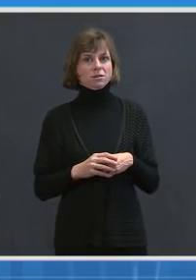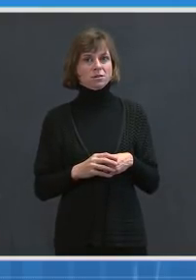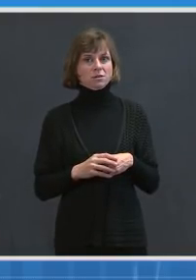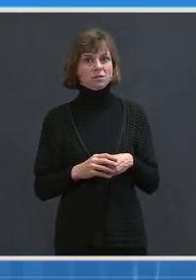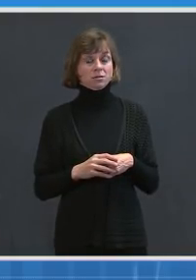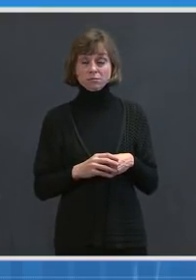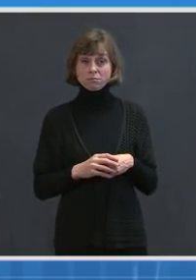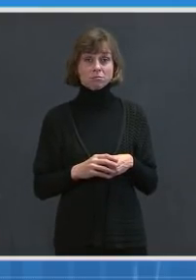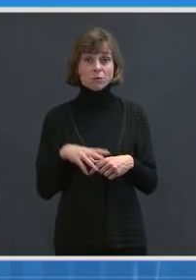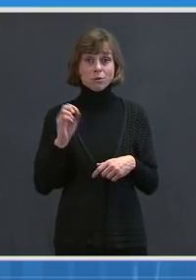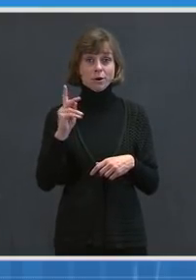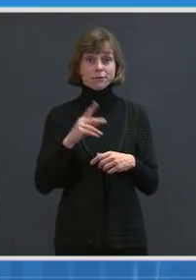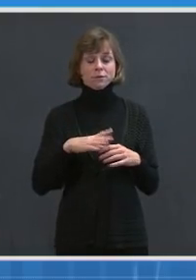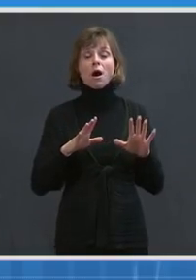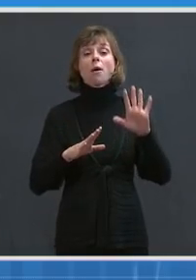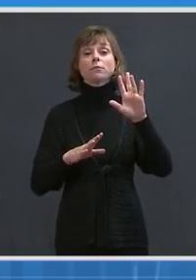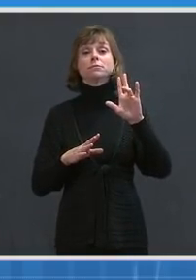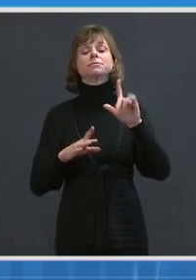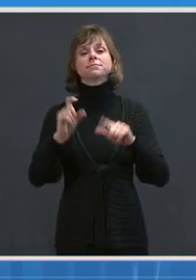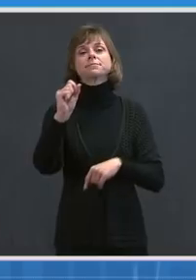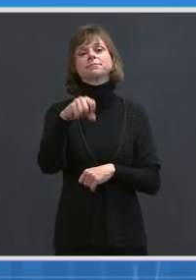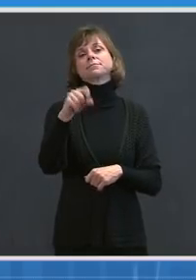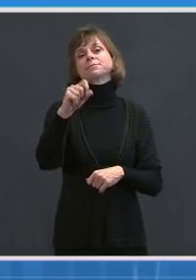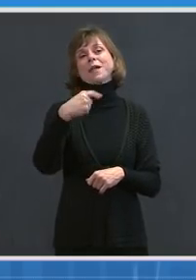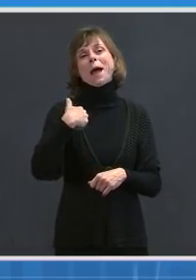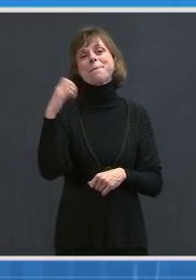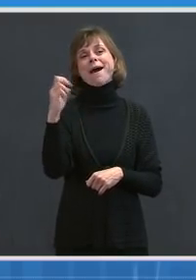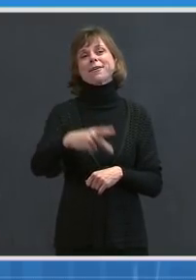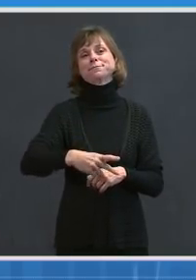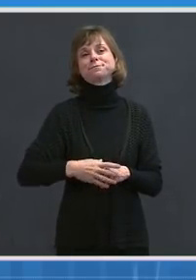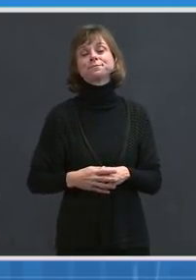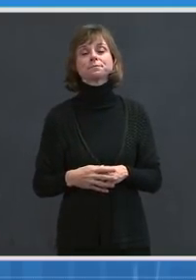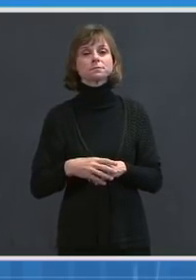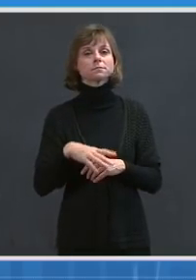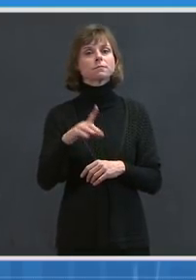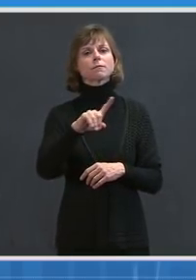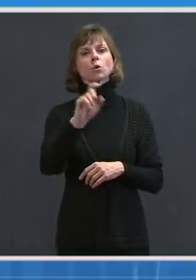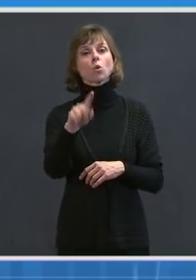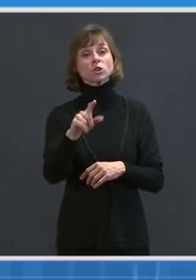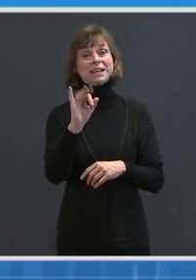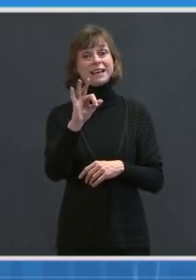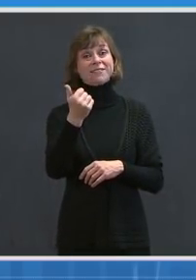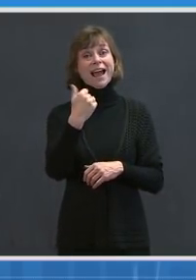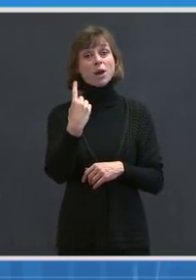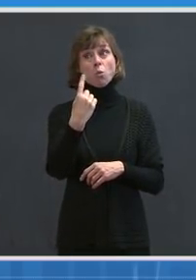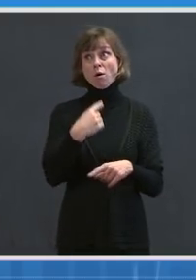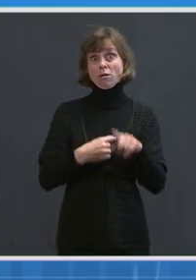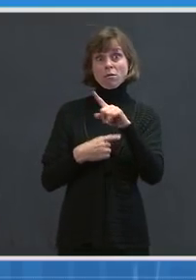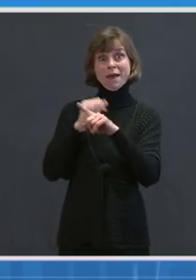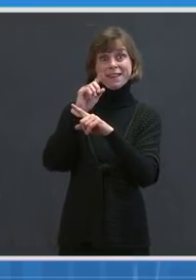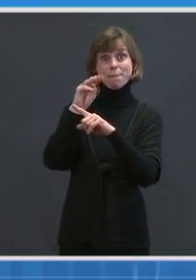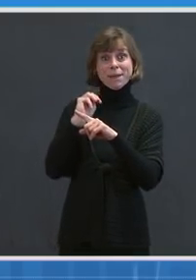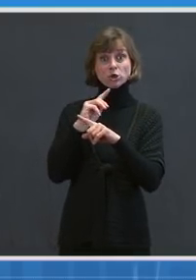Okay, well -- yes. The Press: Yes. Here. I'm back. The question was whether anyone in this administration -- Mr. Slavitt: Oh. The Press: -- has reached out to President Trump,